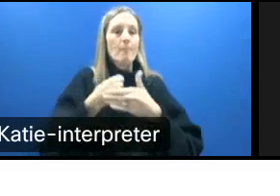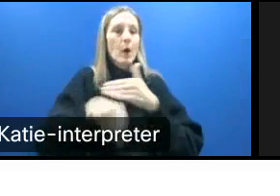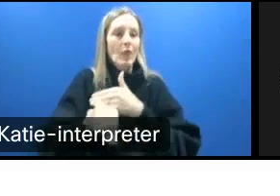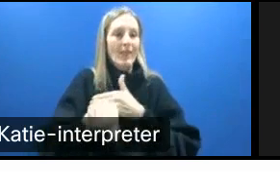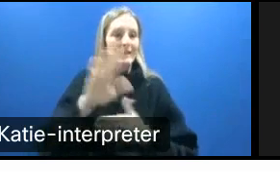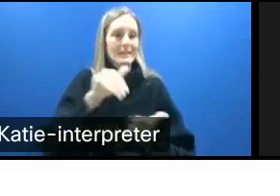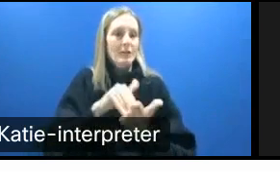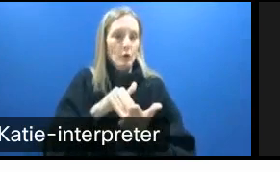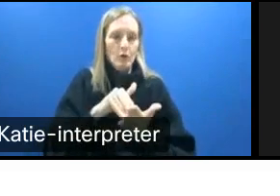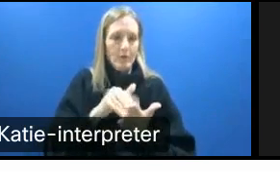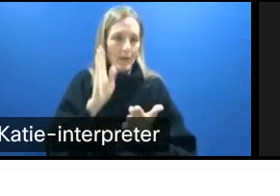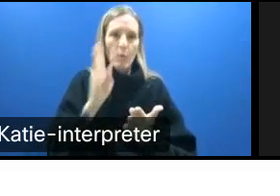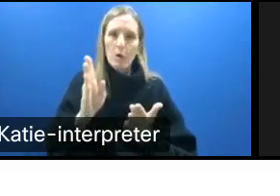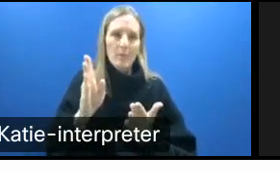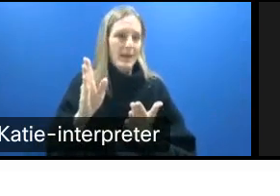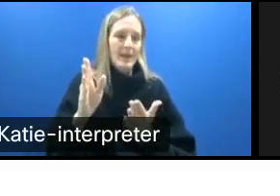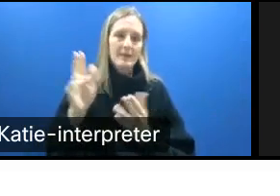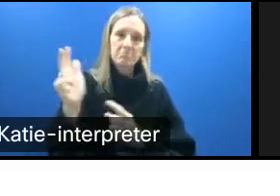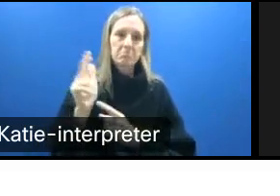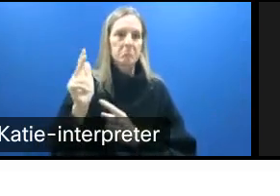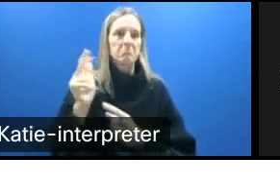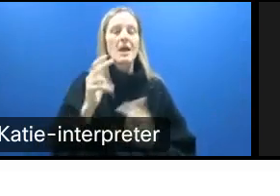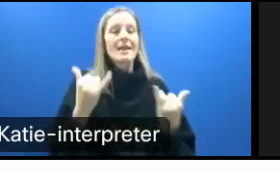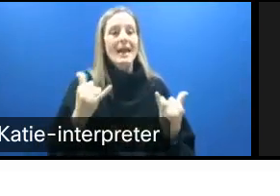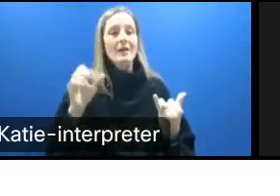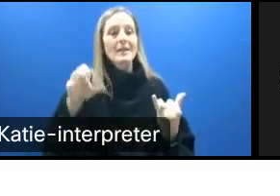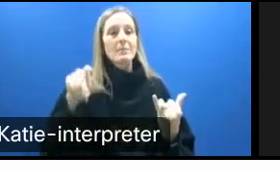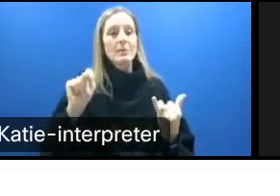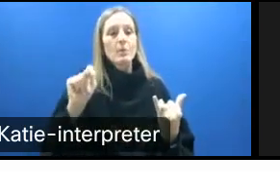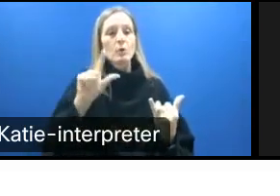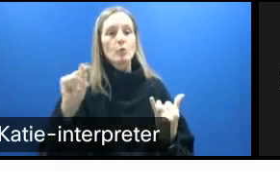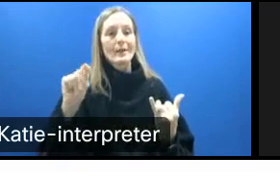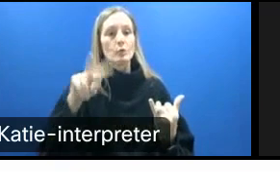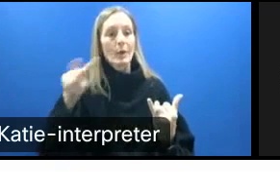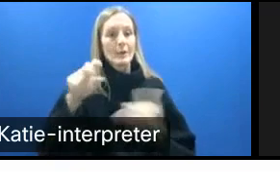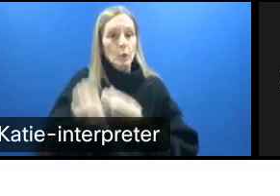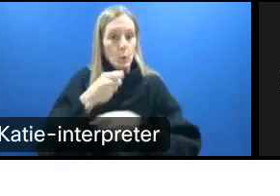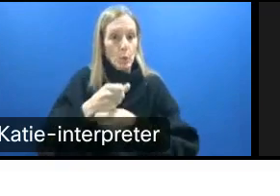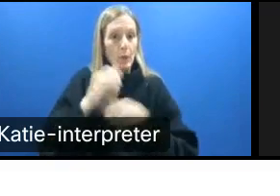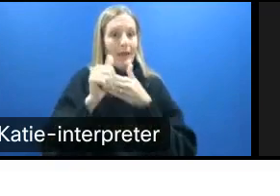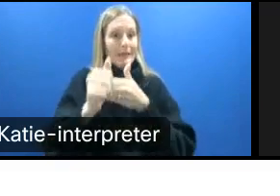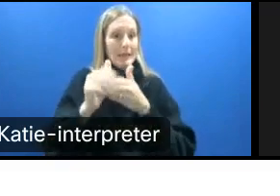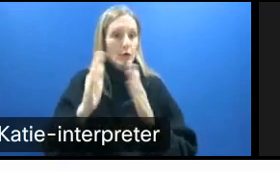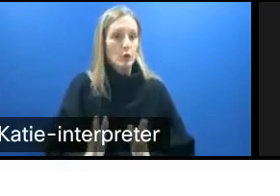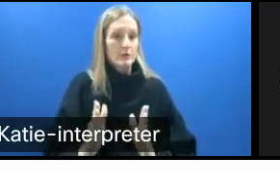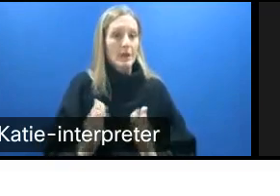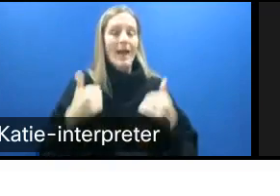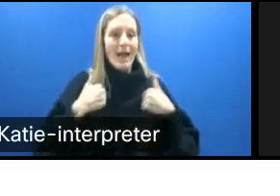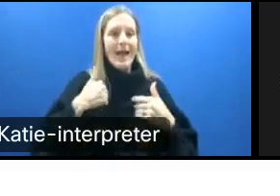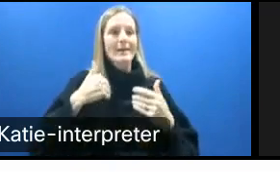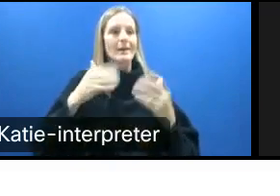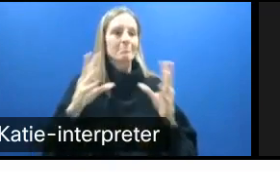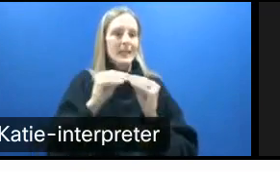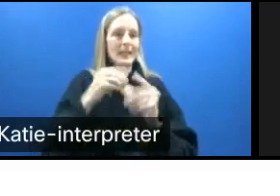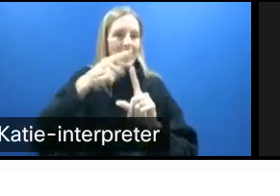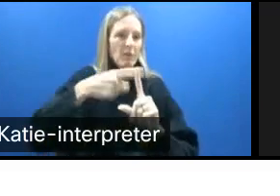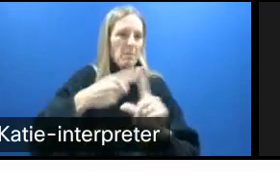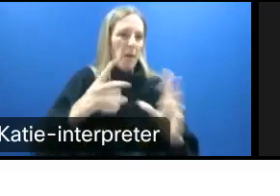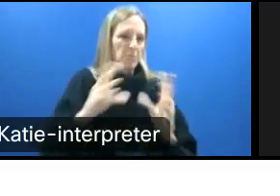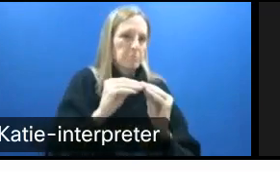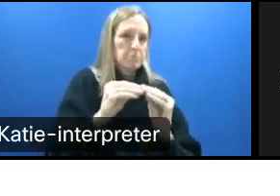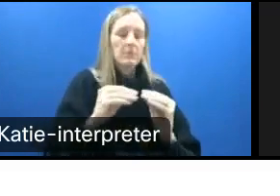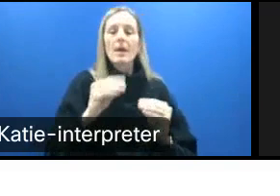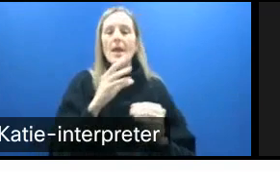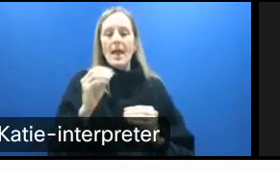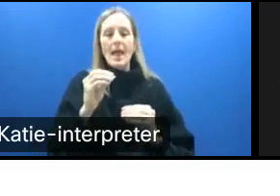In September 2022, the hospital's leadership implemented a monthly meeting, which included participation by all stakeholders to discuss.